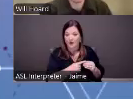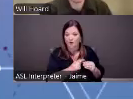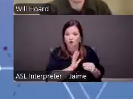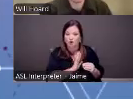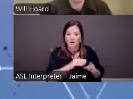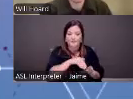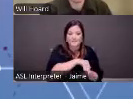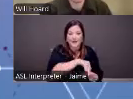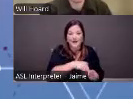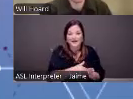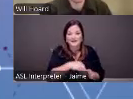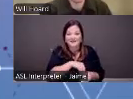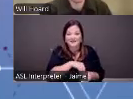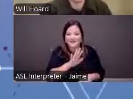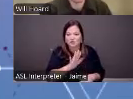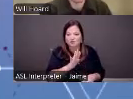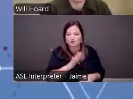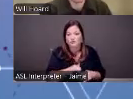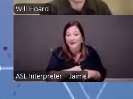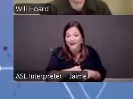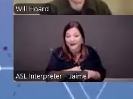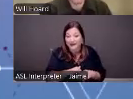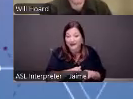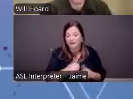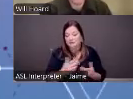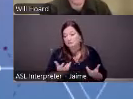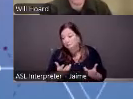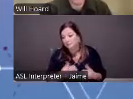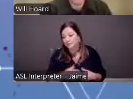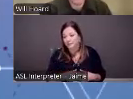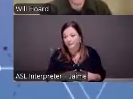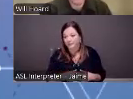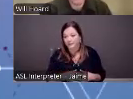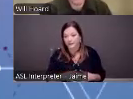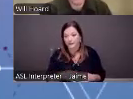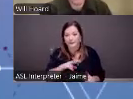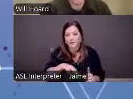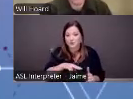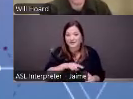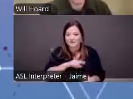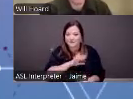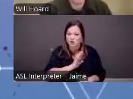and potential hesitation with other people